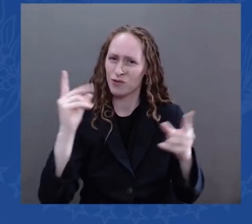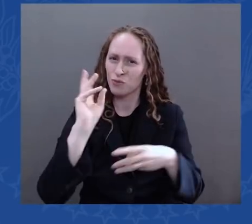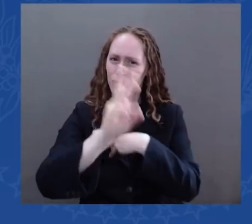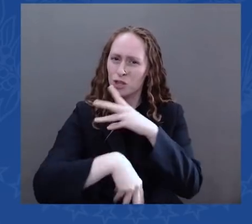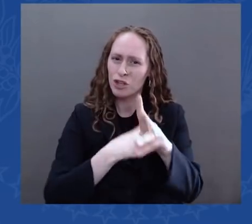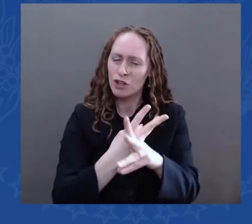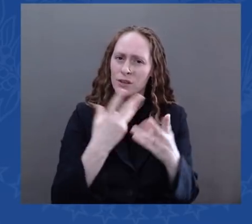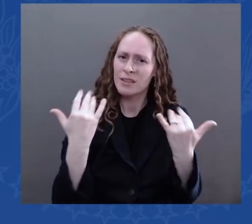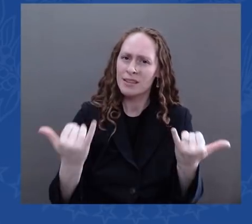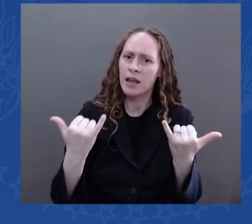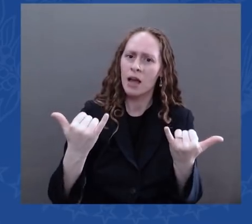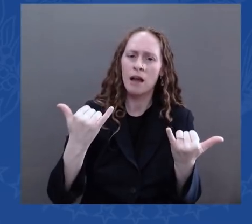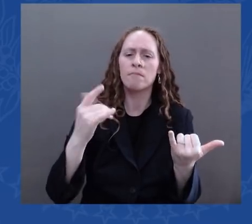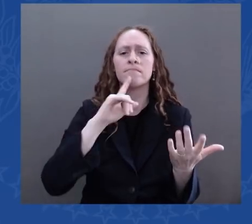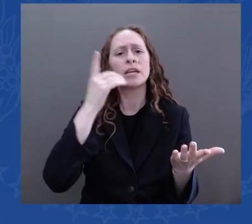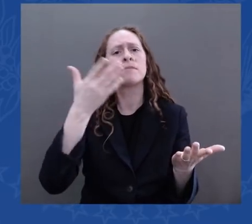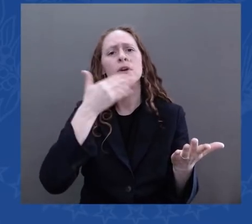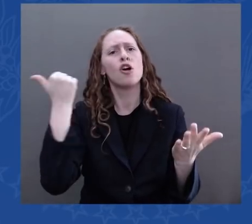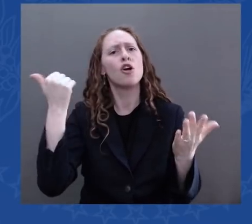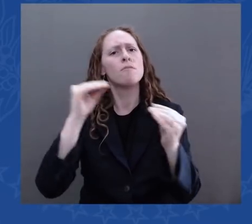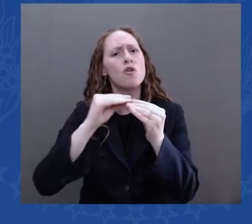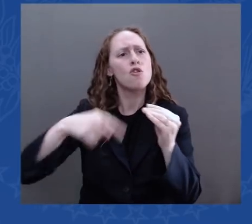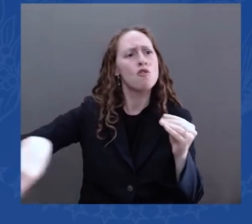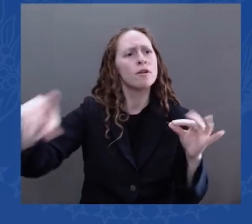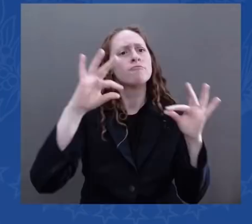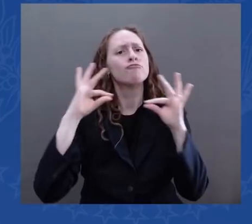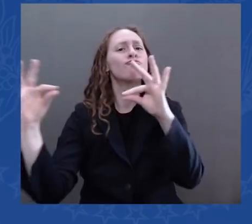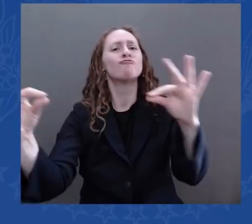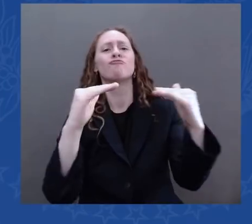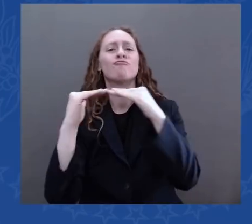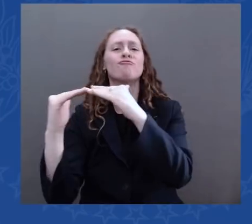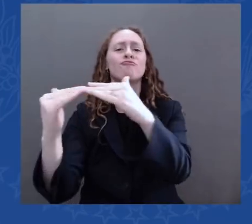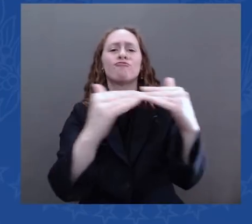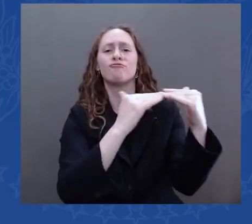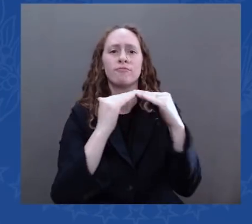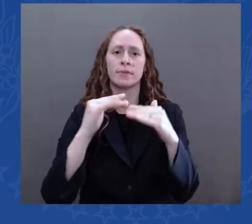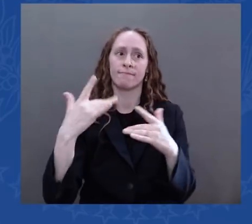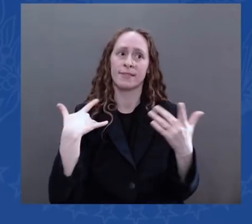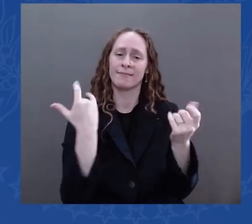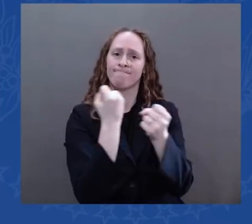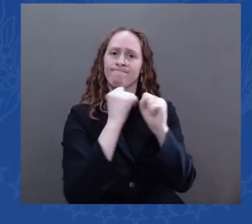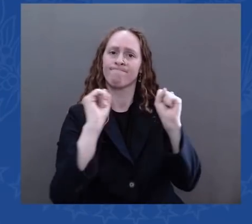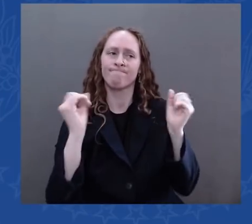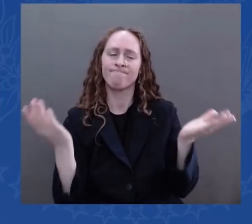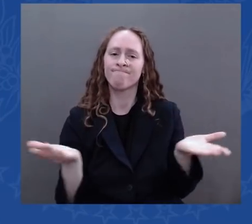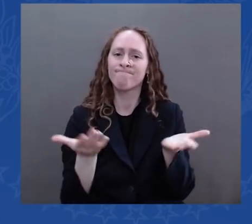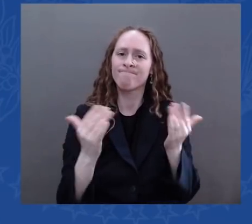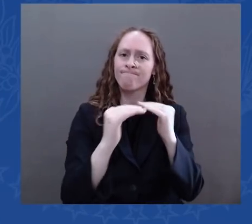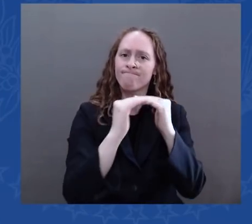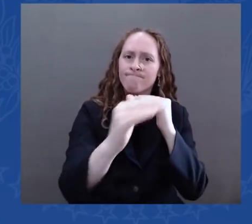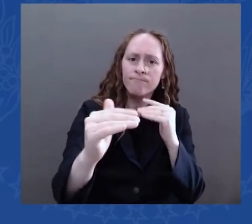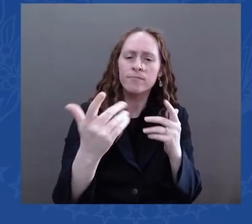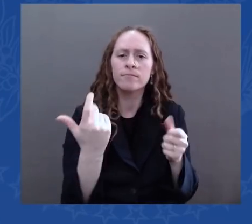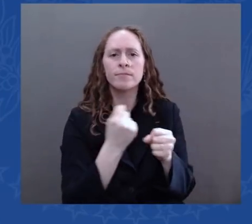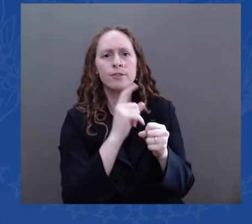We can restore fiscal responsibility and safeguard our security at home and abroad while meeting a third value --